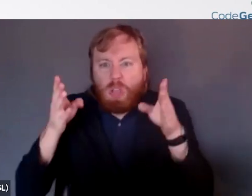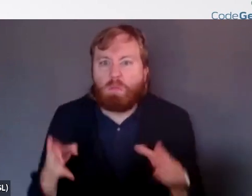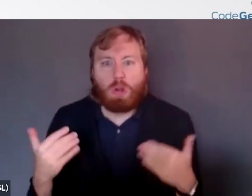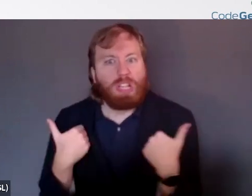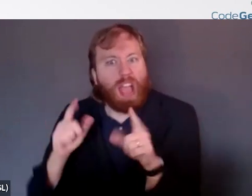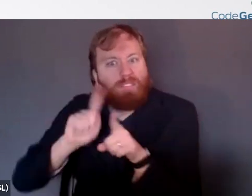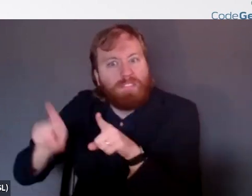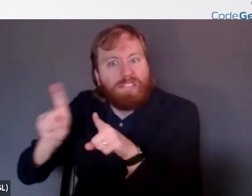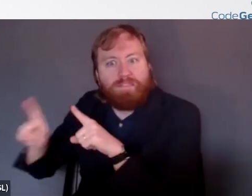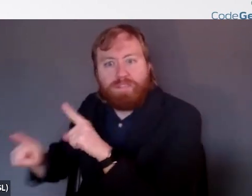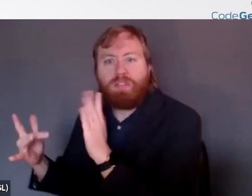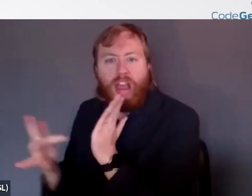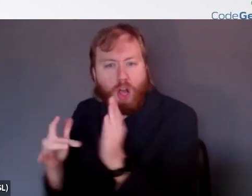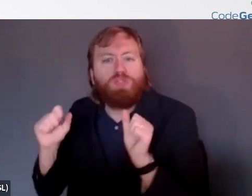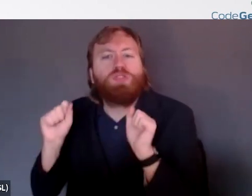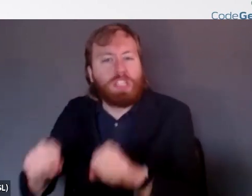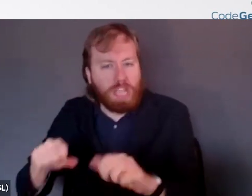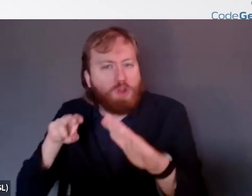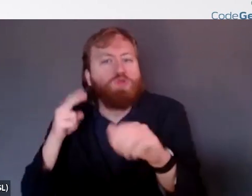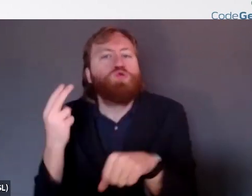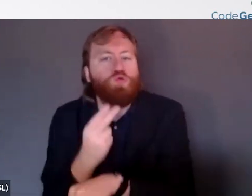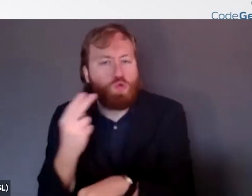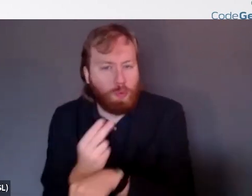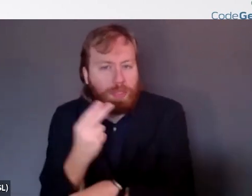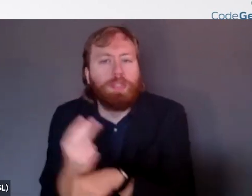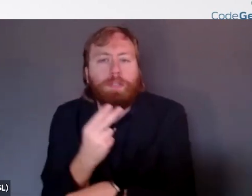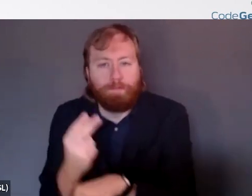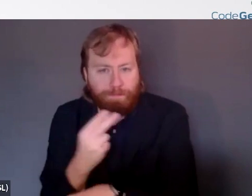will be able to use it with the technologies that they are interacting with.